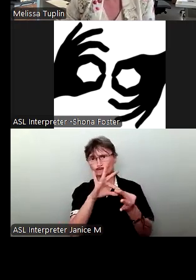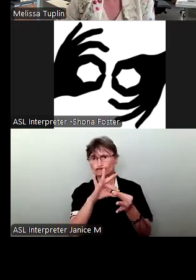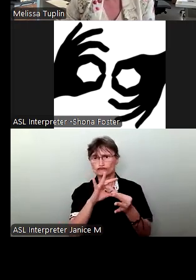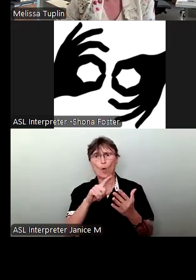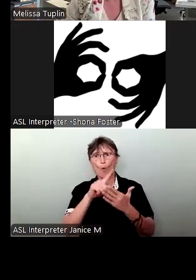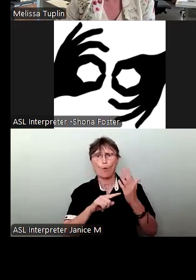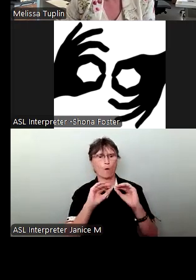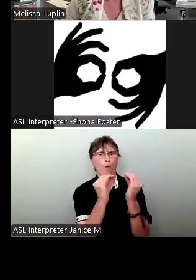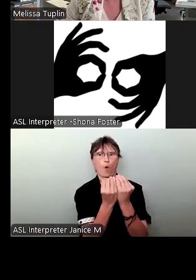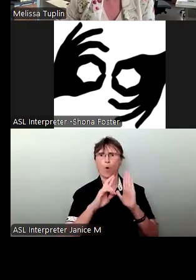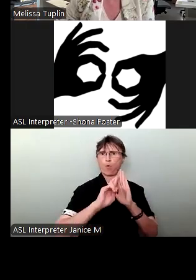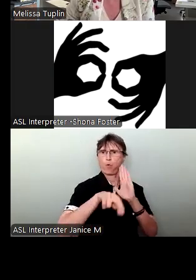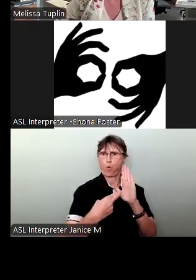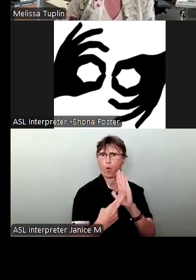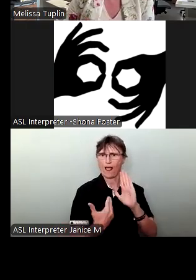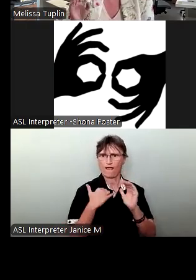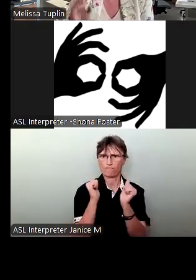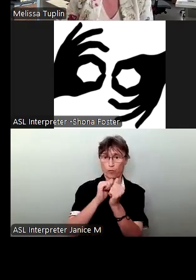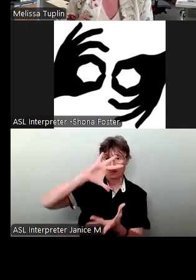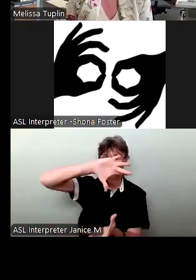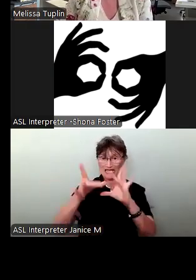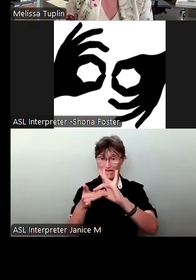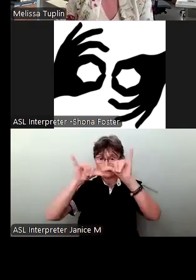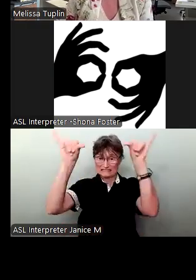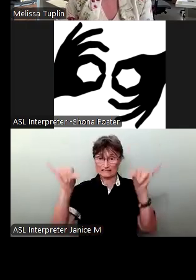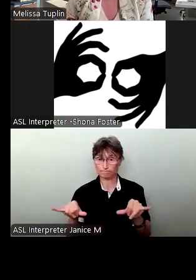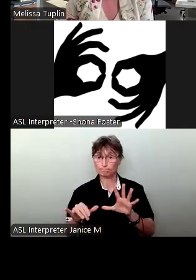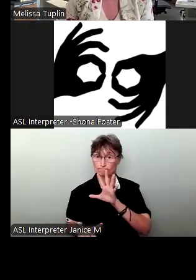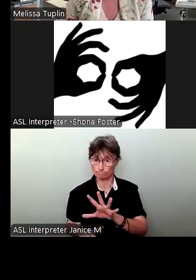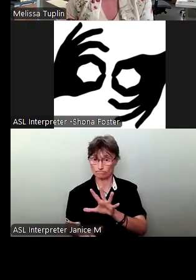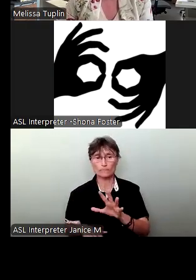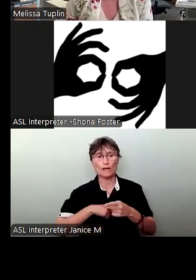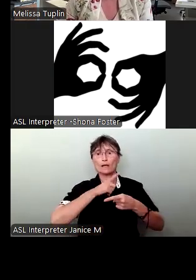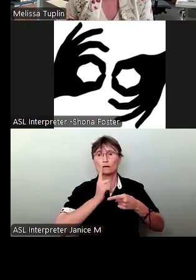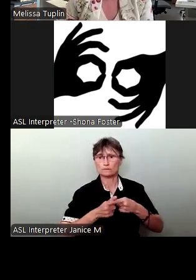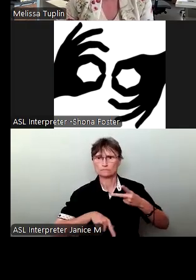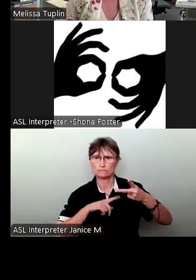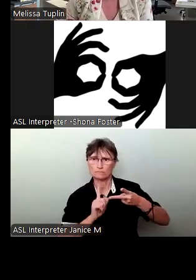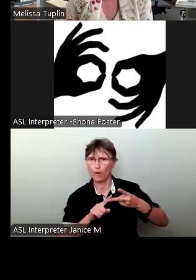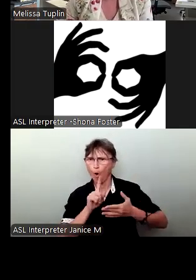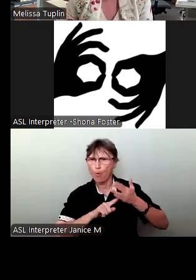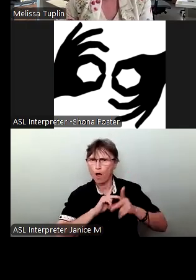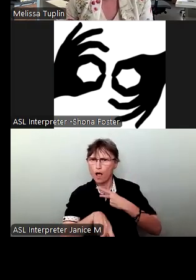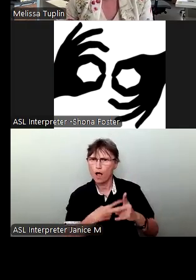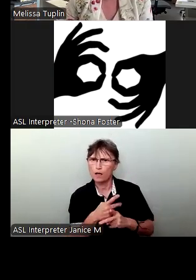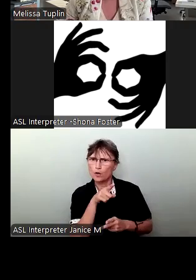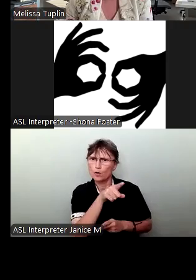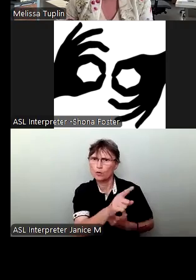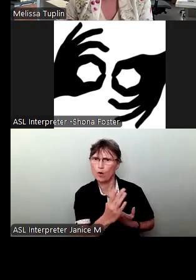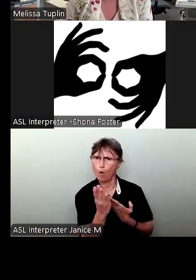arts ecosystem, focus here specifically on your unique contributions. Because this application